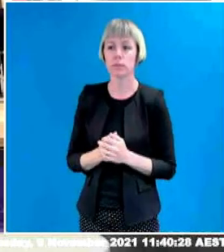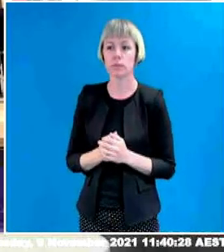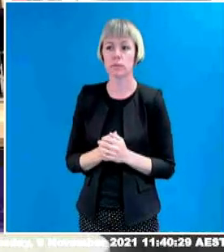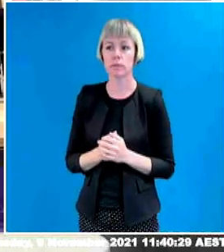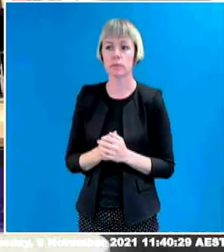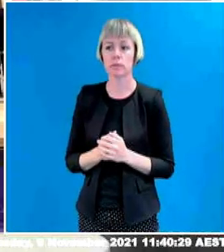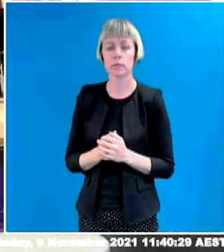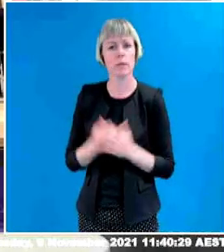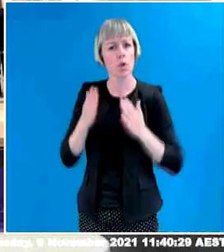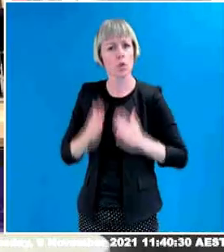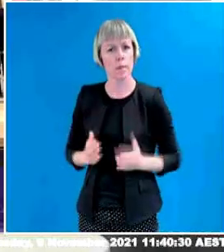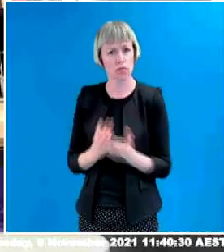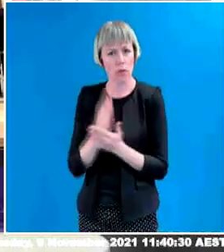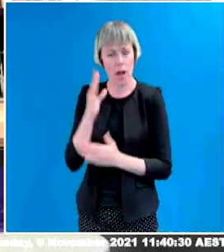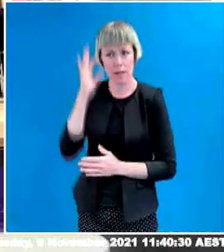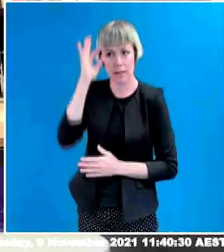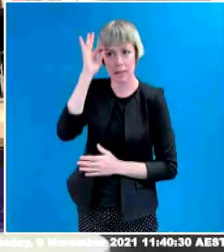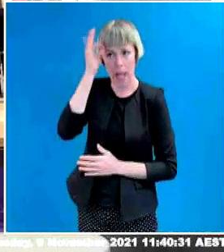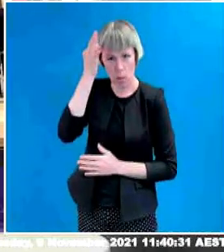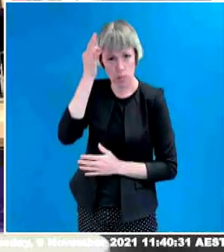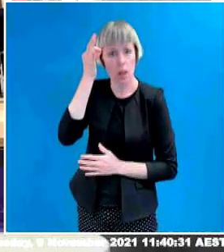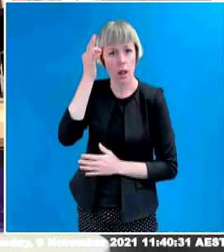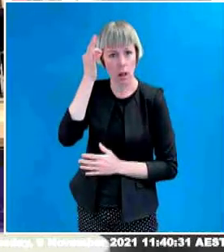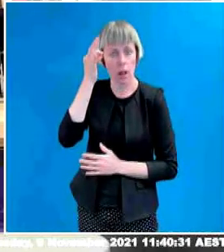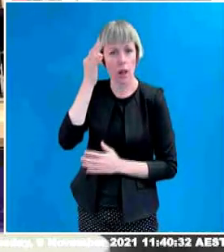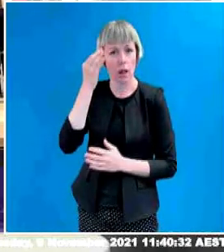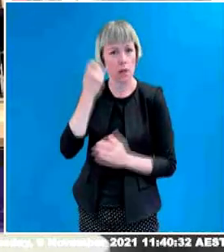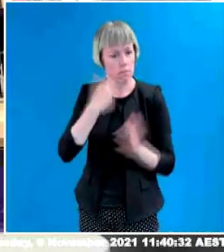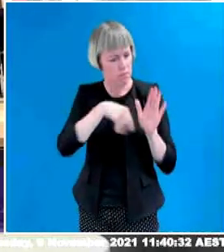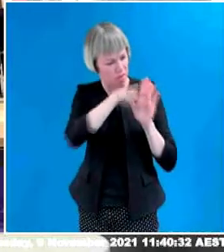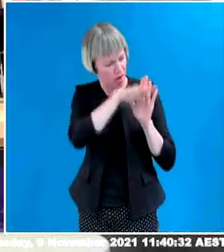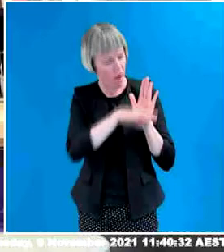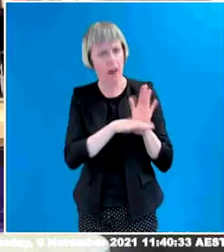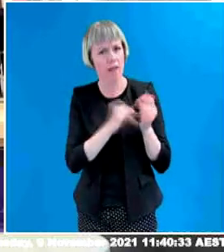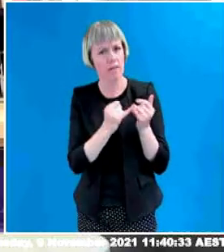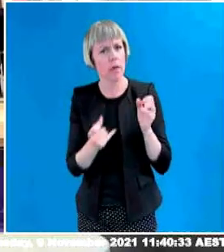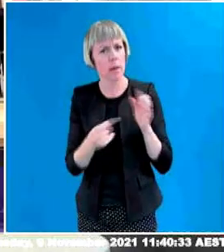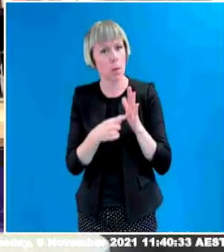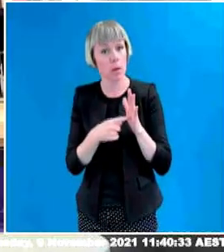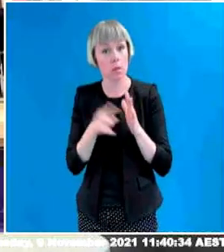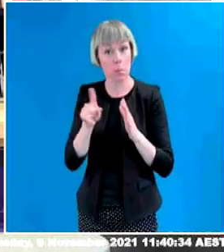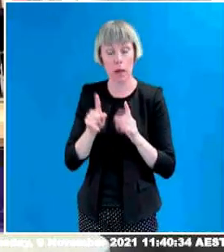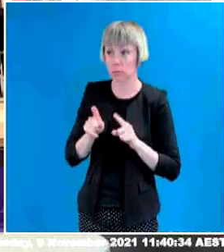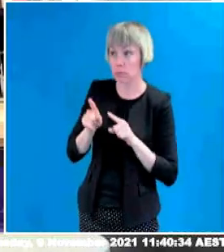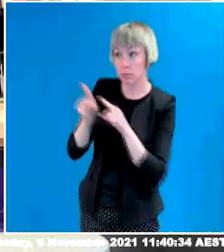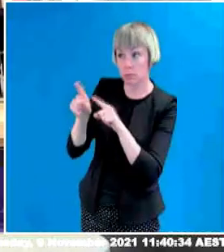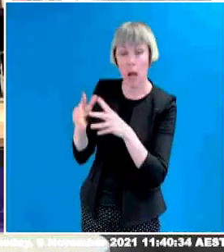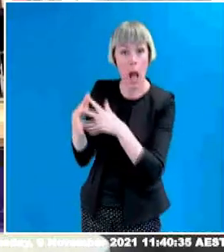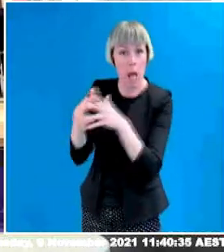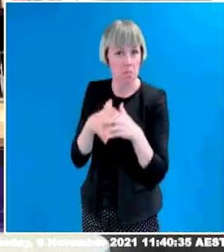Council, where does the United States sit? It is not exactly a fan of the Human Rights Council.